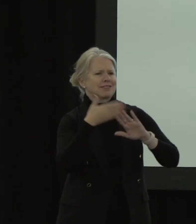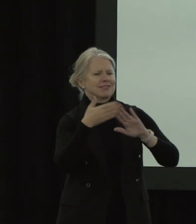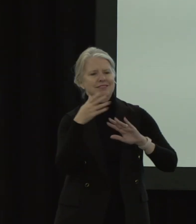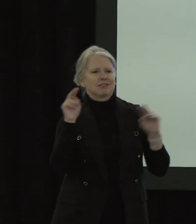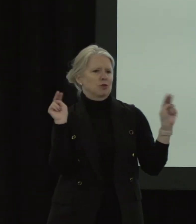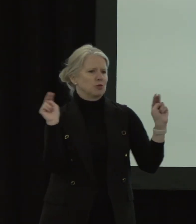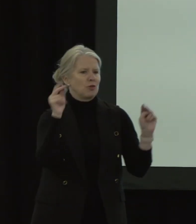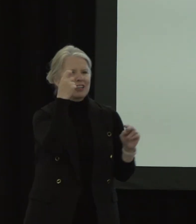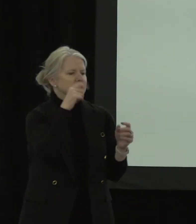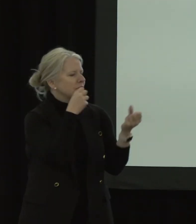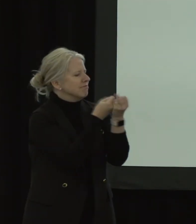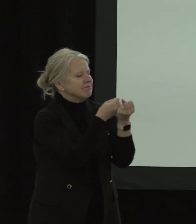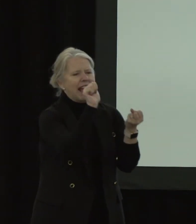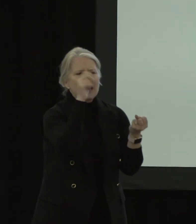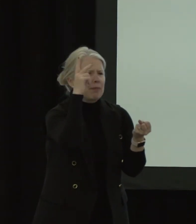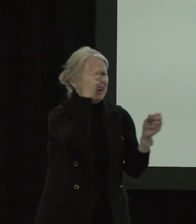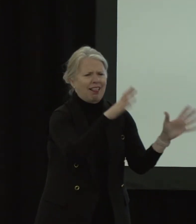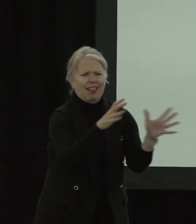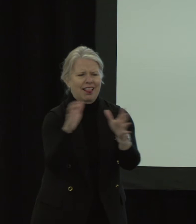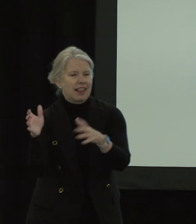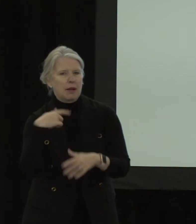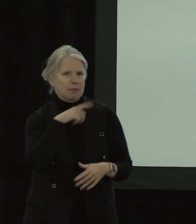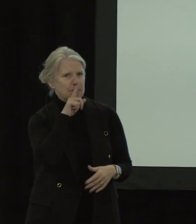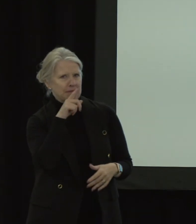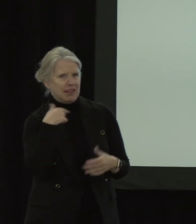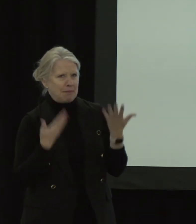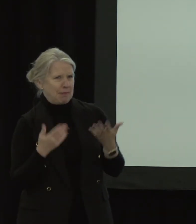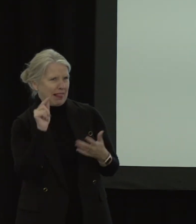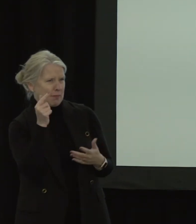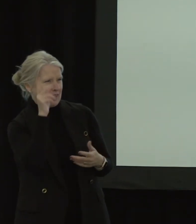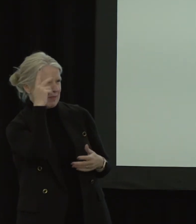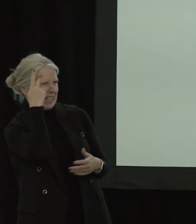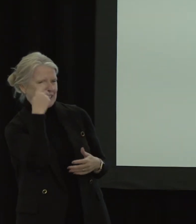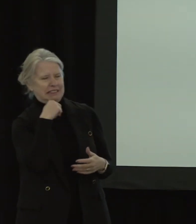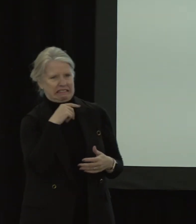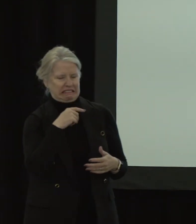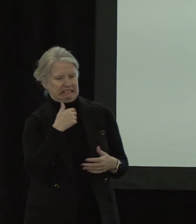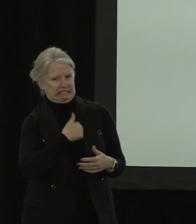say may sound a tad partisan, I'm sorry, I can't help it. We have seen the election